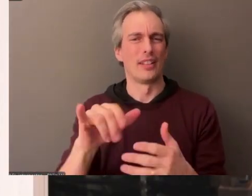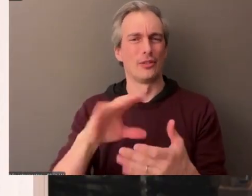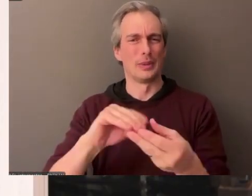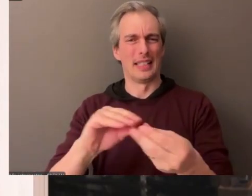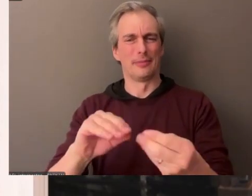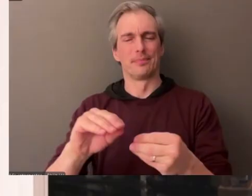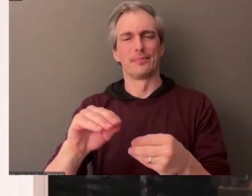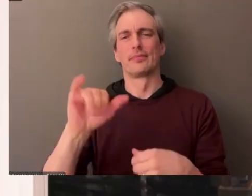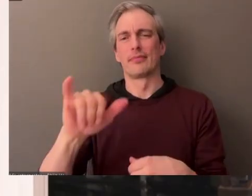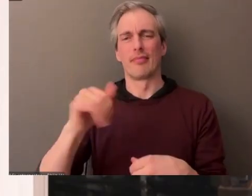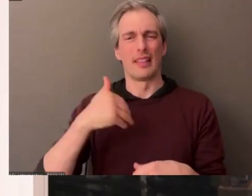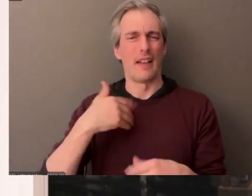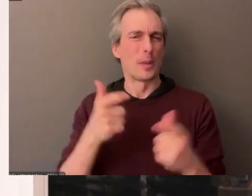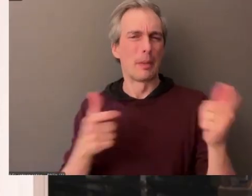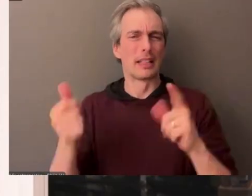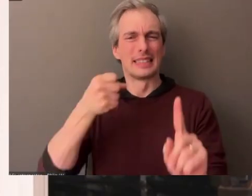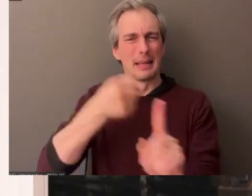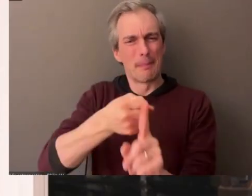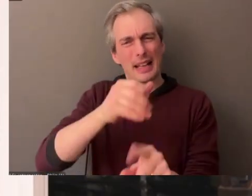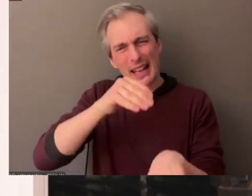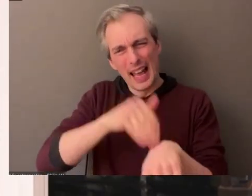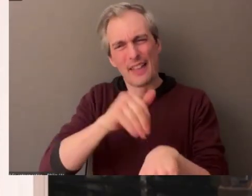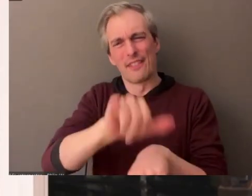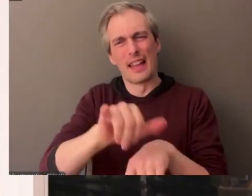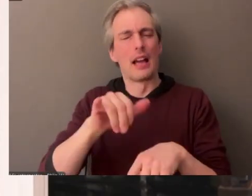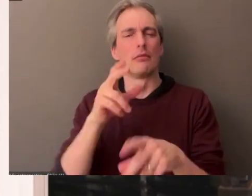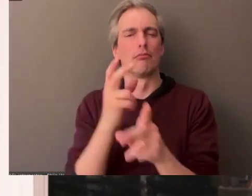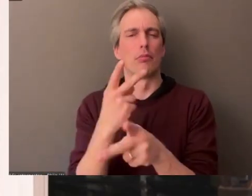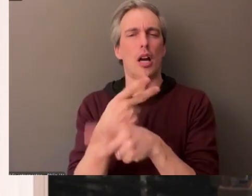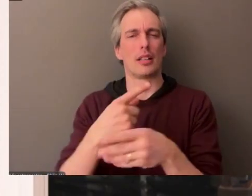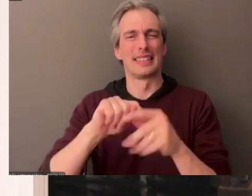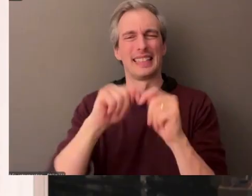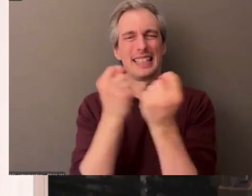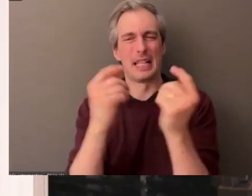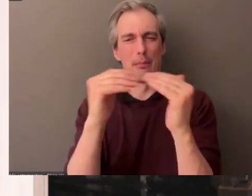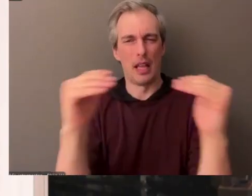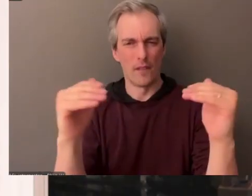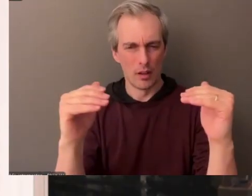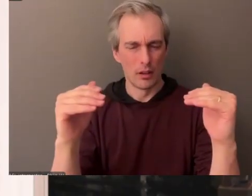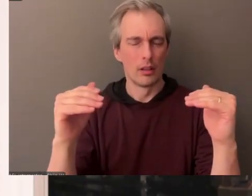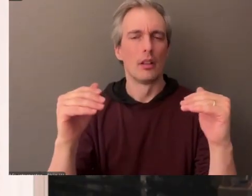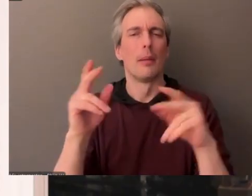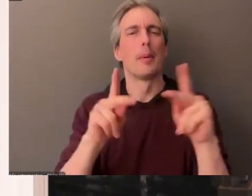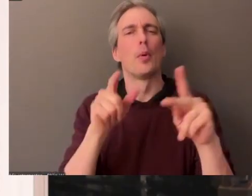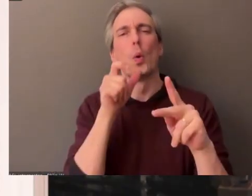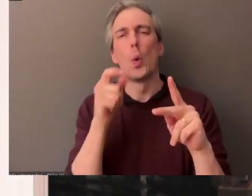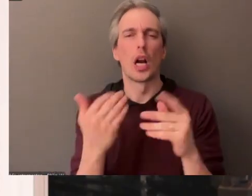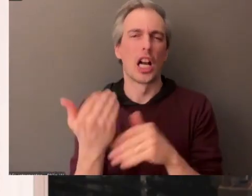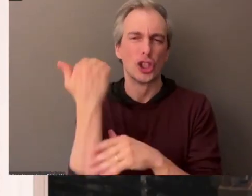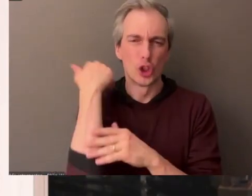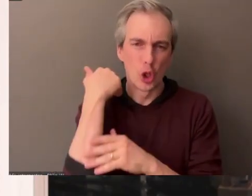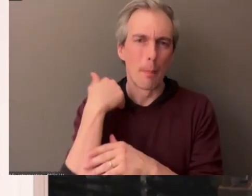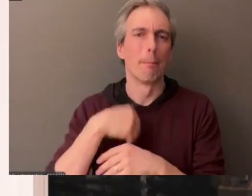The people who are consuming the design systems components -- they still need acceptance criteria. Even for accessibility.